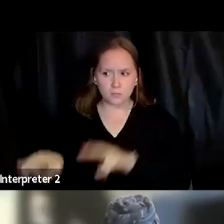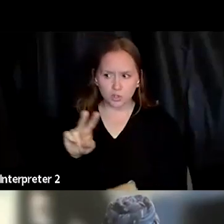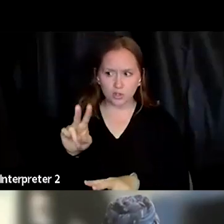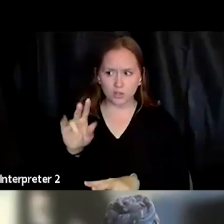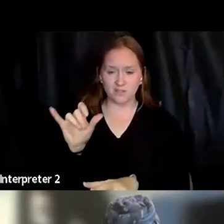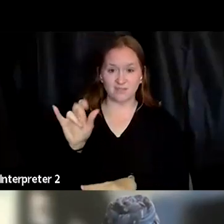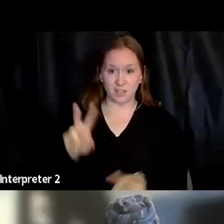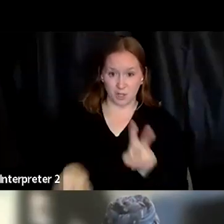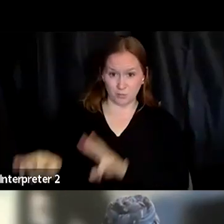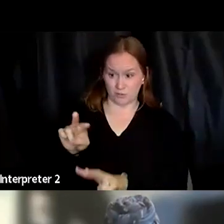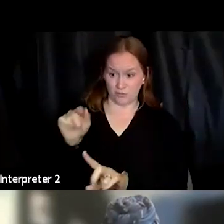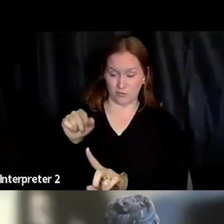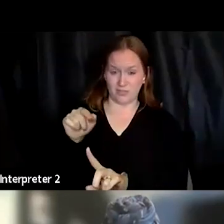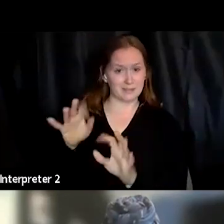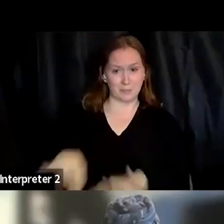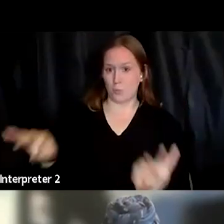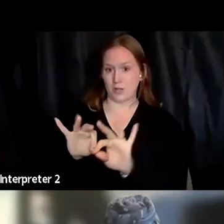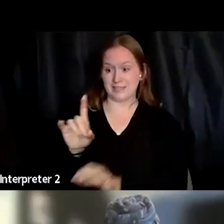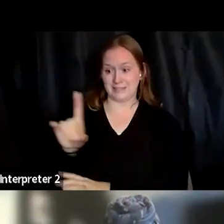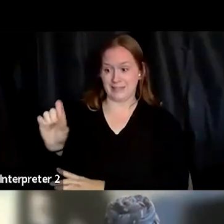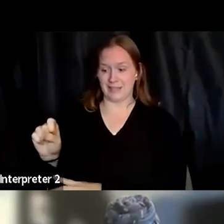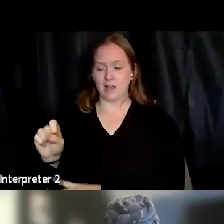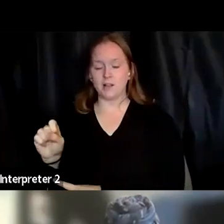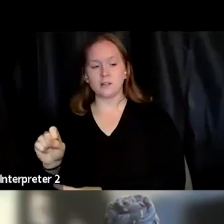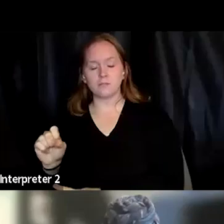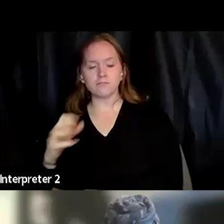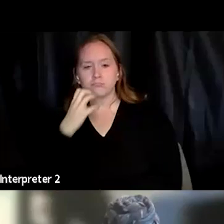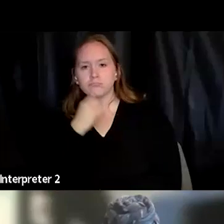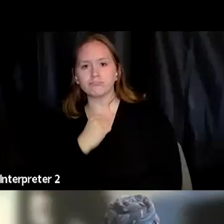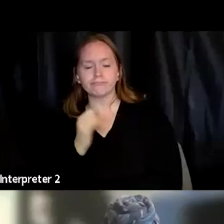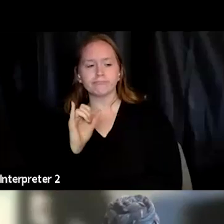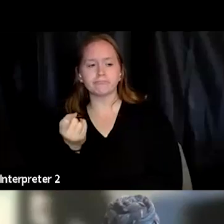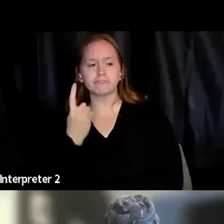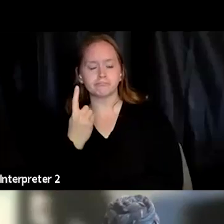and DDS values that because it's coming from folks that know the person really well.